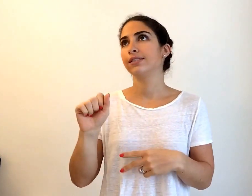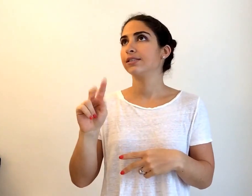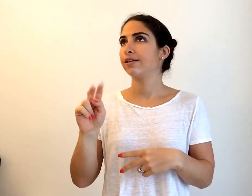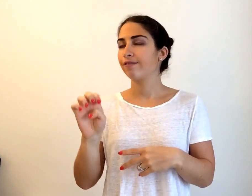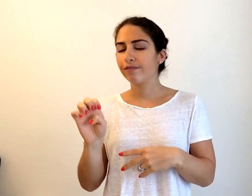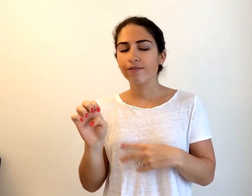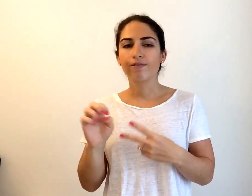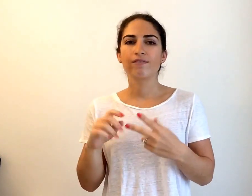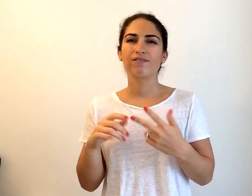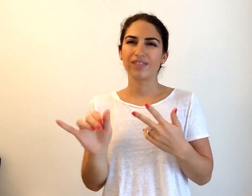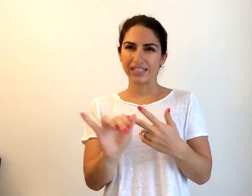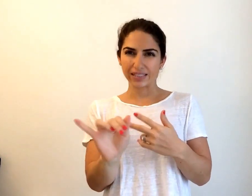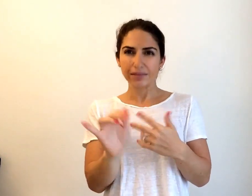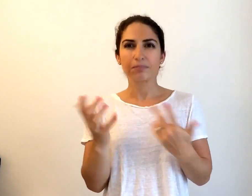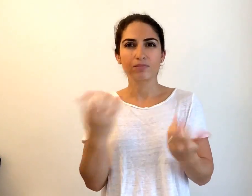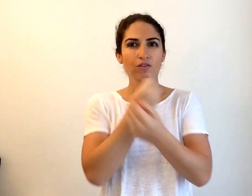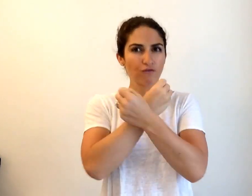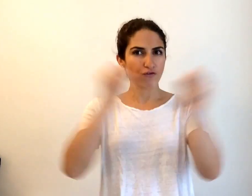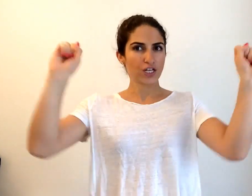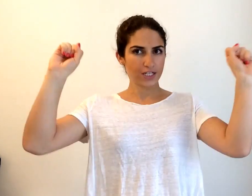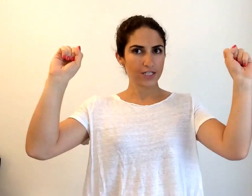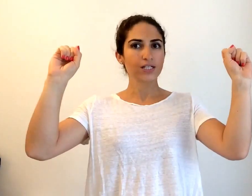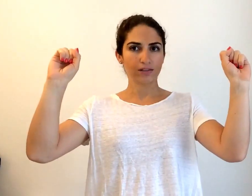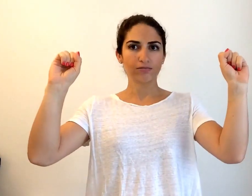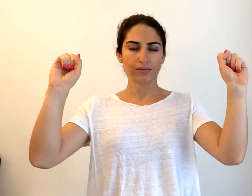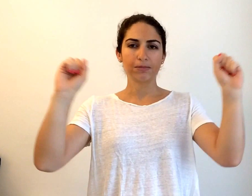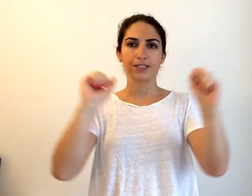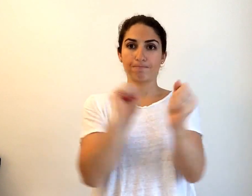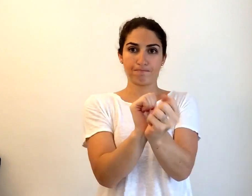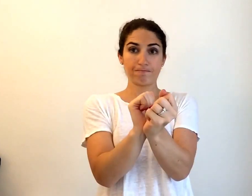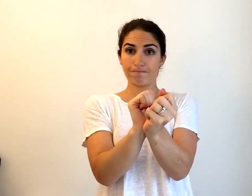save someone. So that's FREE with closed fist.